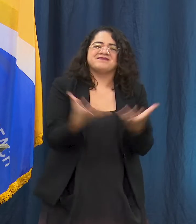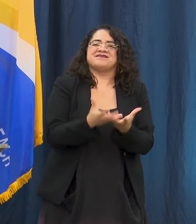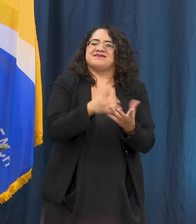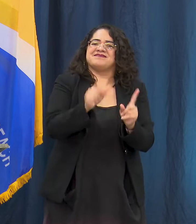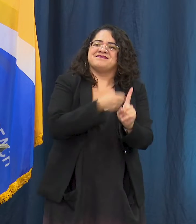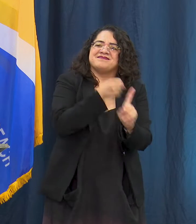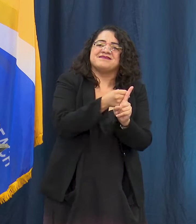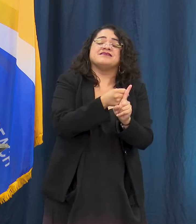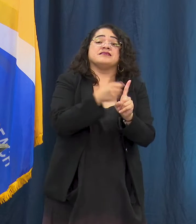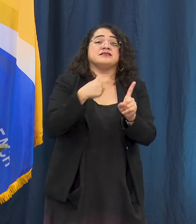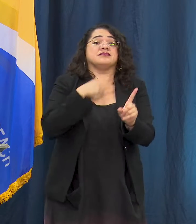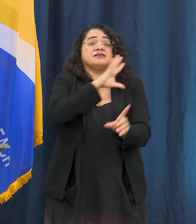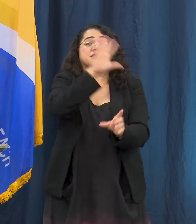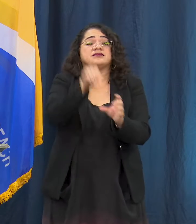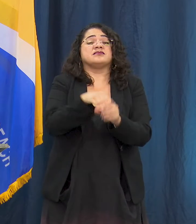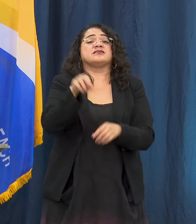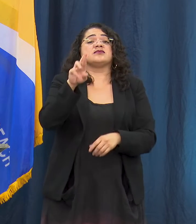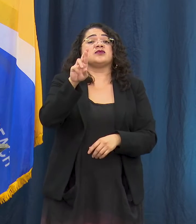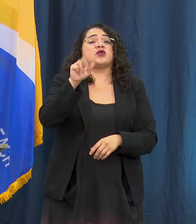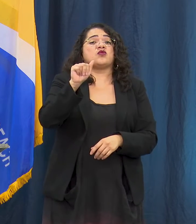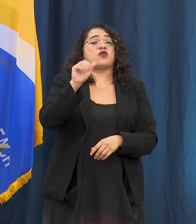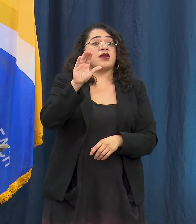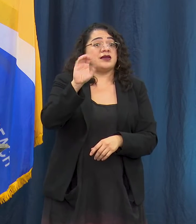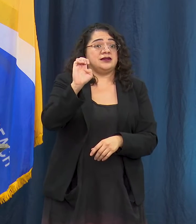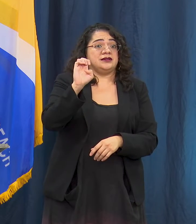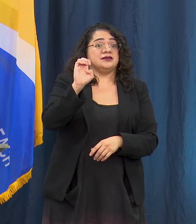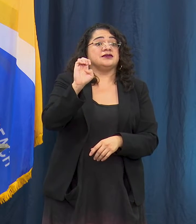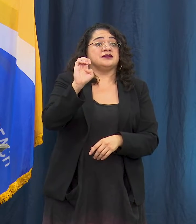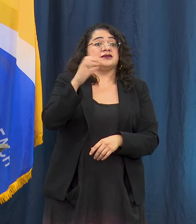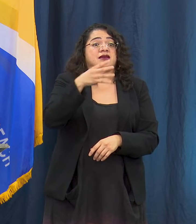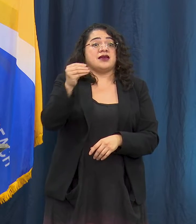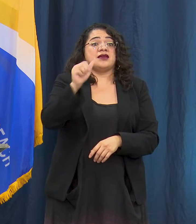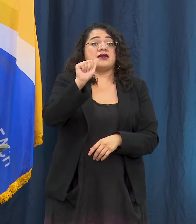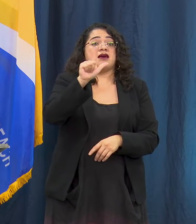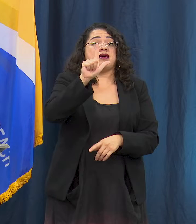alliance for race and equity, our implicit bias training, opening an office